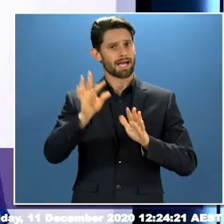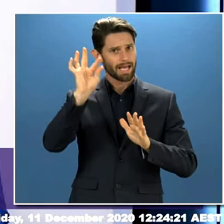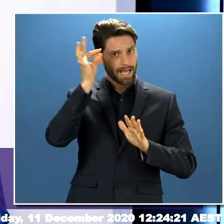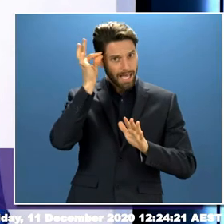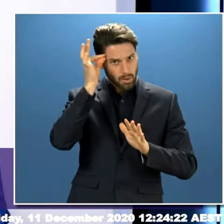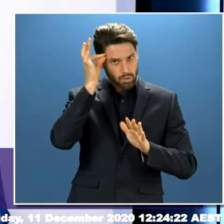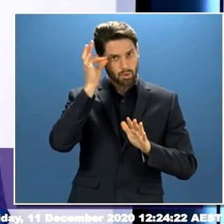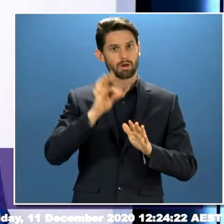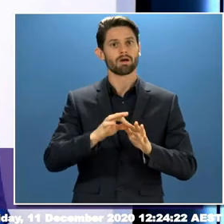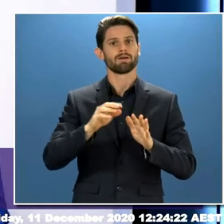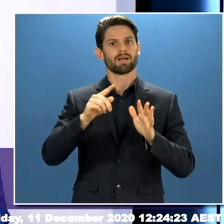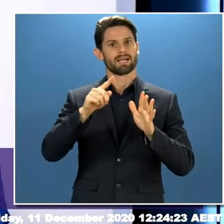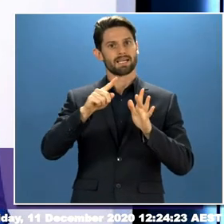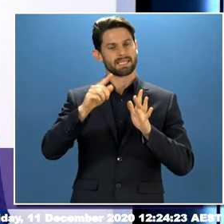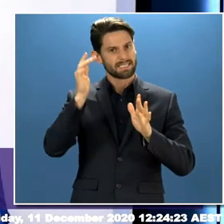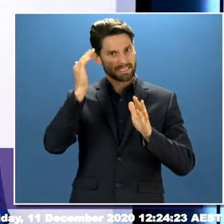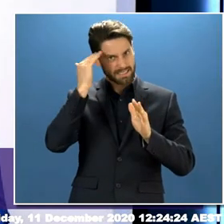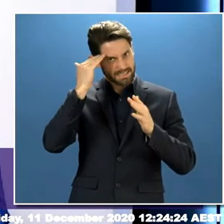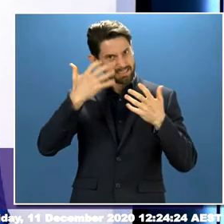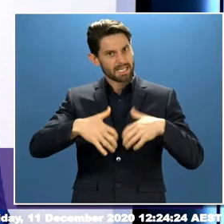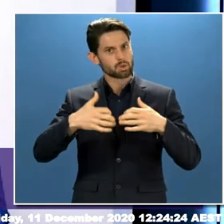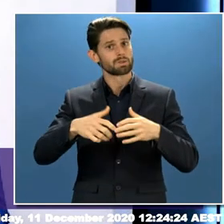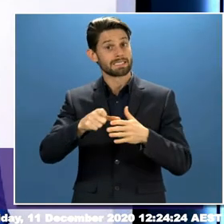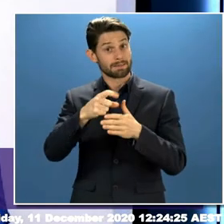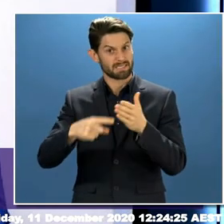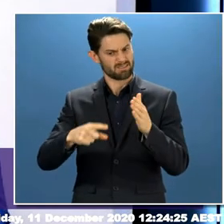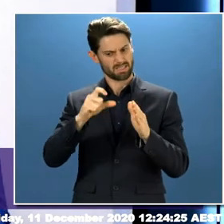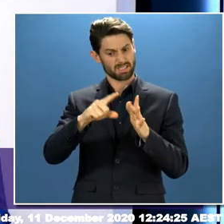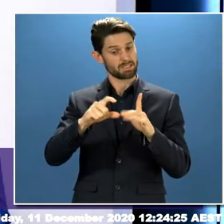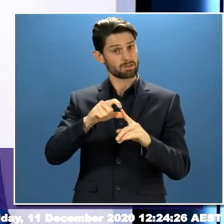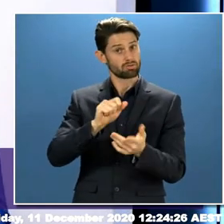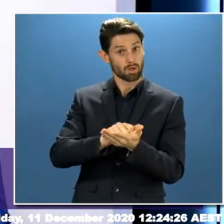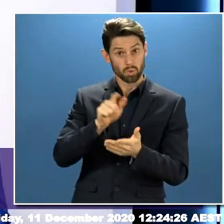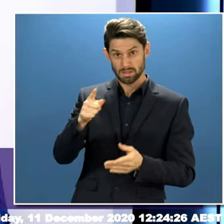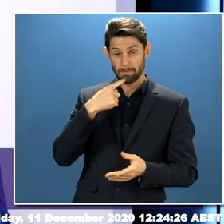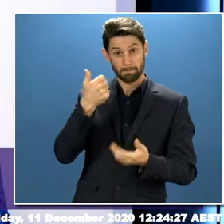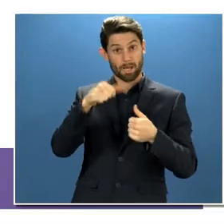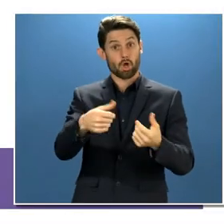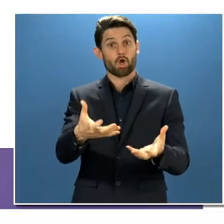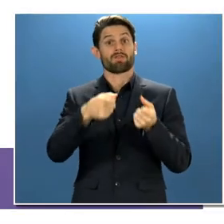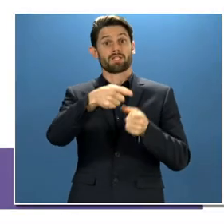Yes. And you say this is your dream job? Definitely.